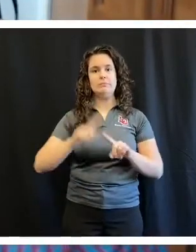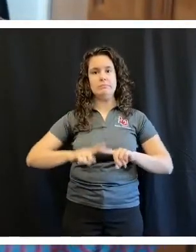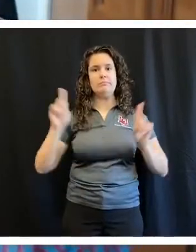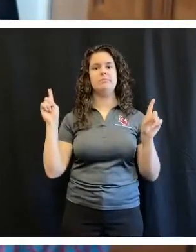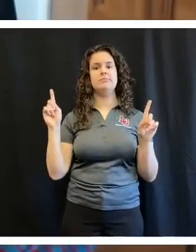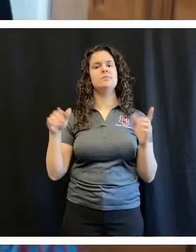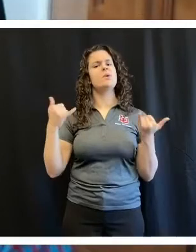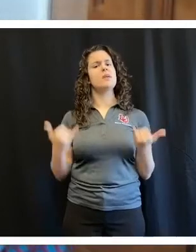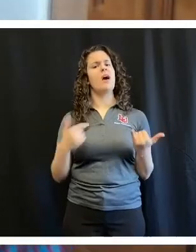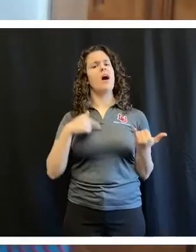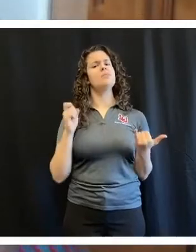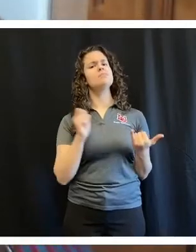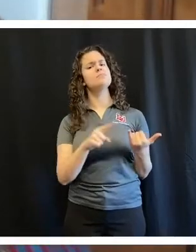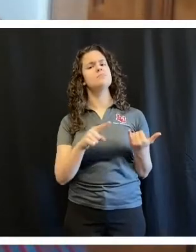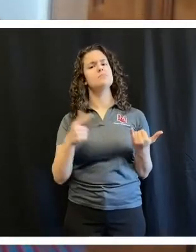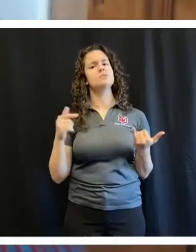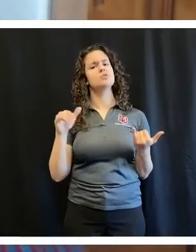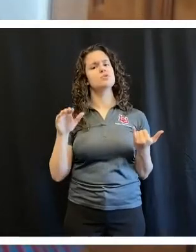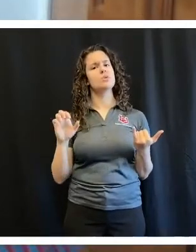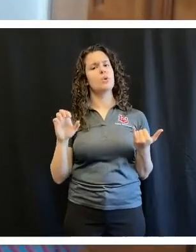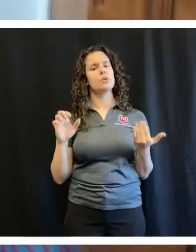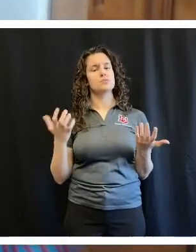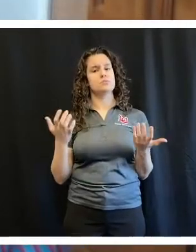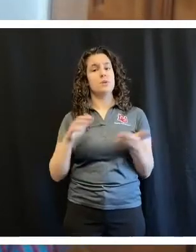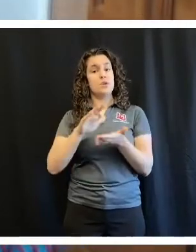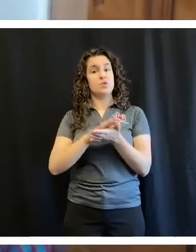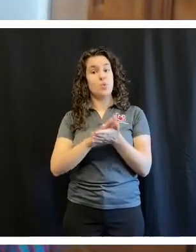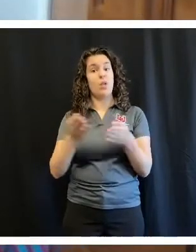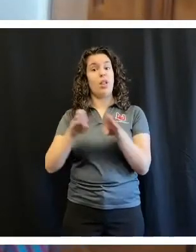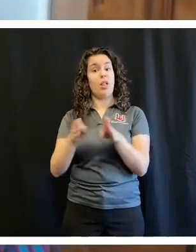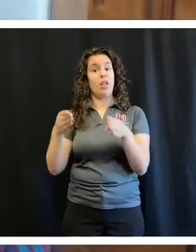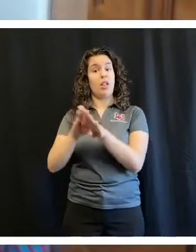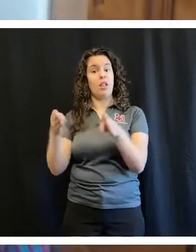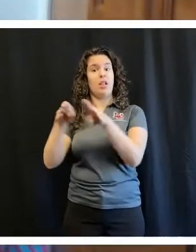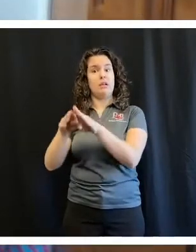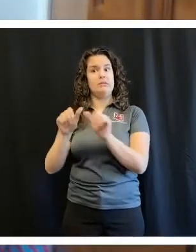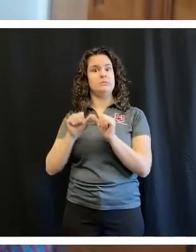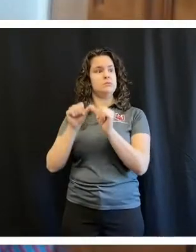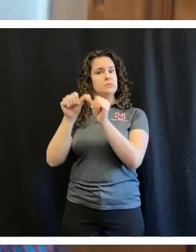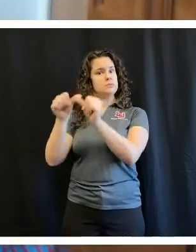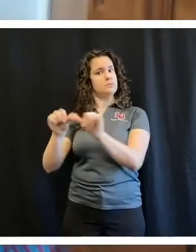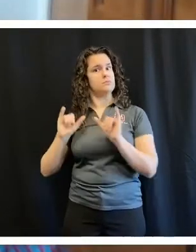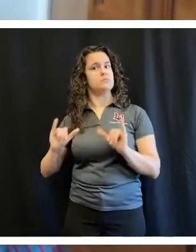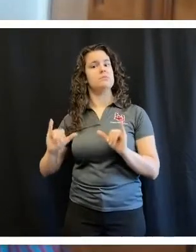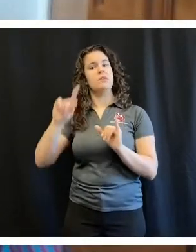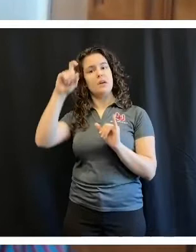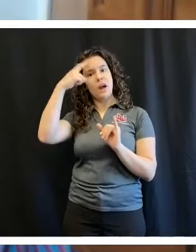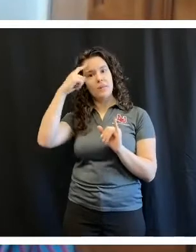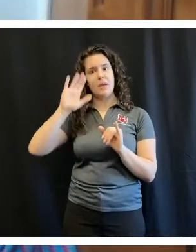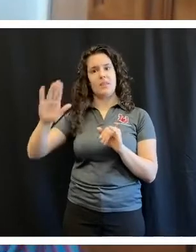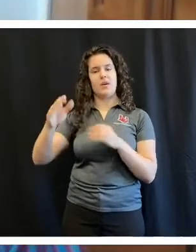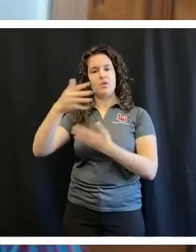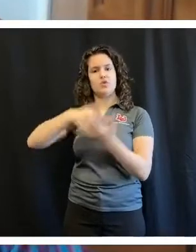Ongoing school closures have been a major part of the government's social distancing actions during the pandemic.